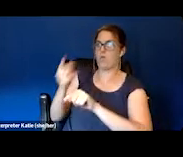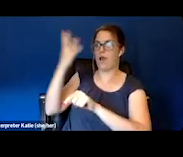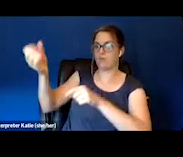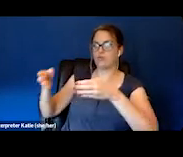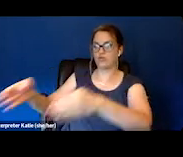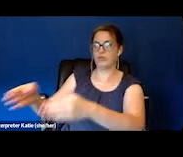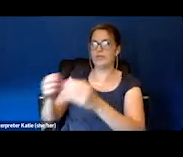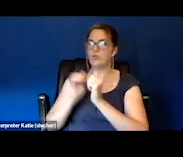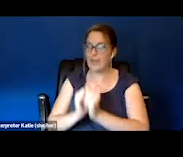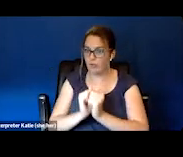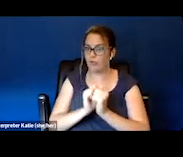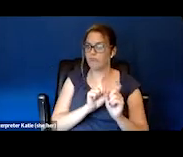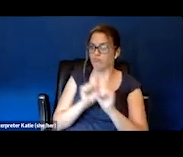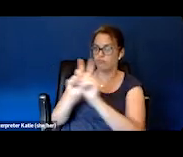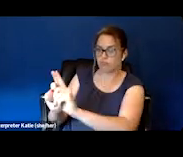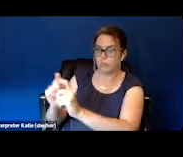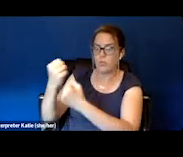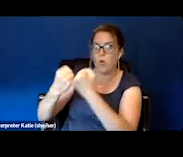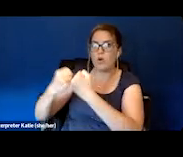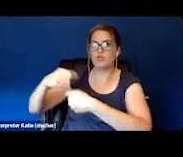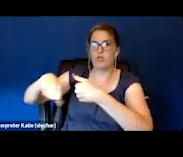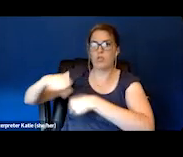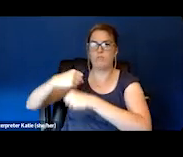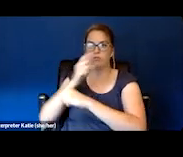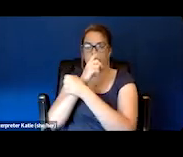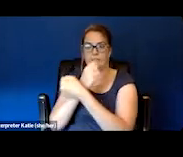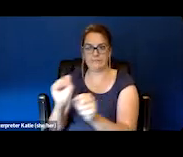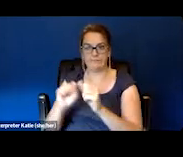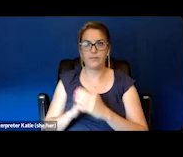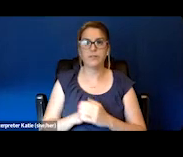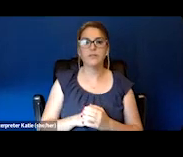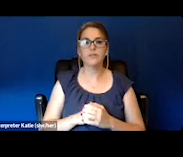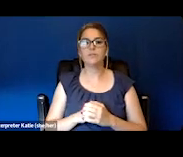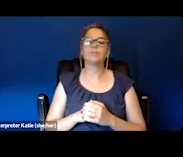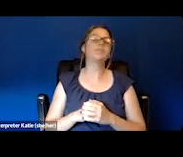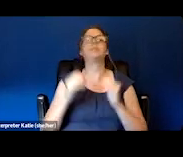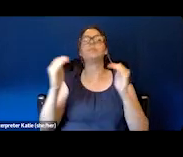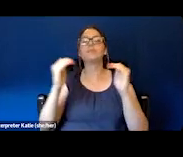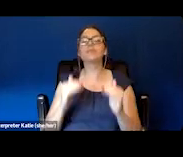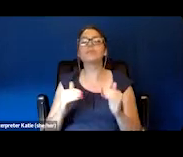Another key way to help ensure safety is to have a safe word that you're able to use